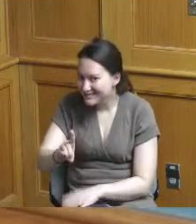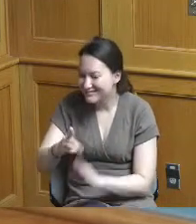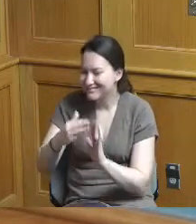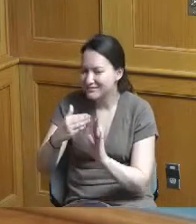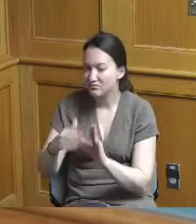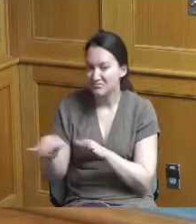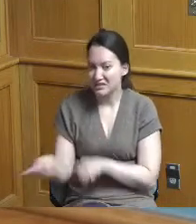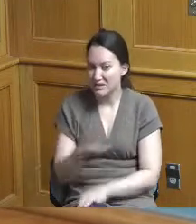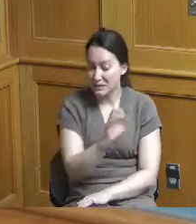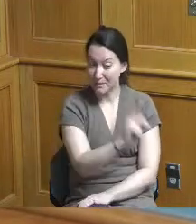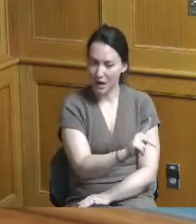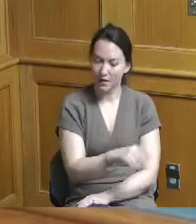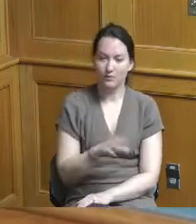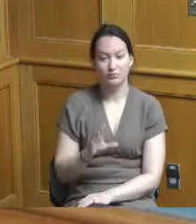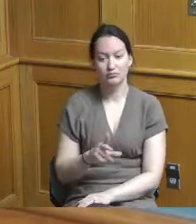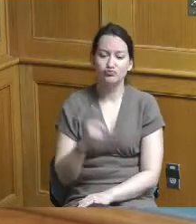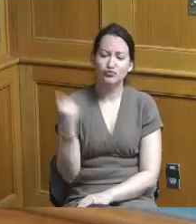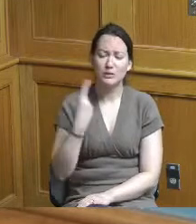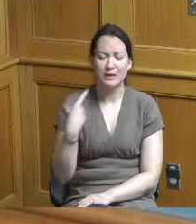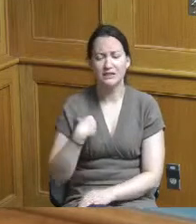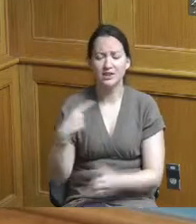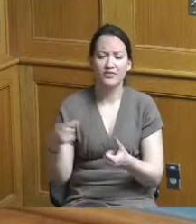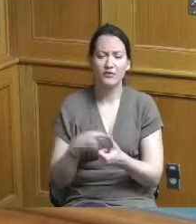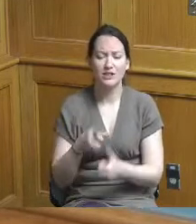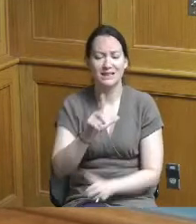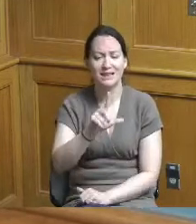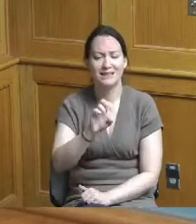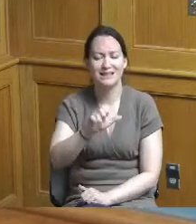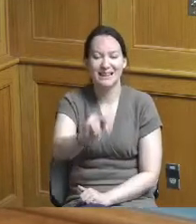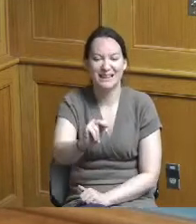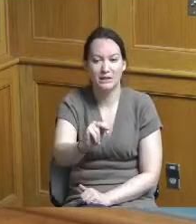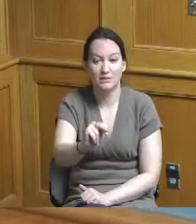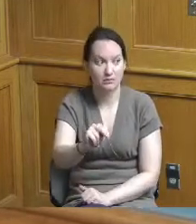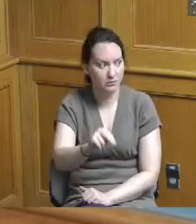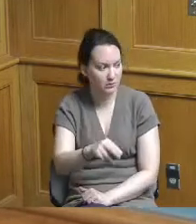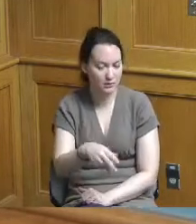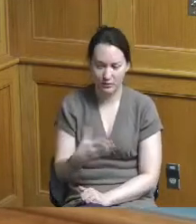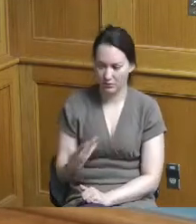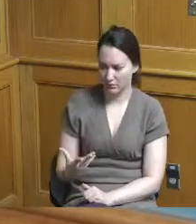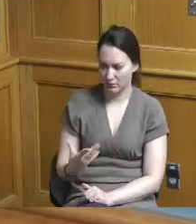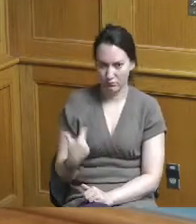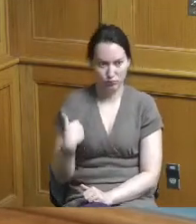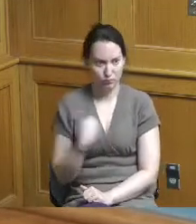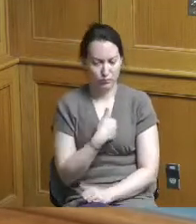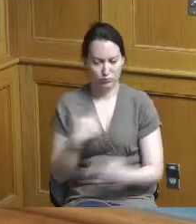the bank if you go somebody has the first lien or the second lien you said we shouldn't do that